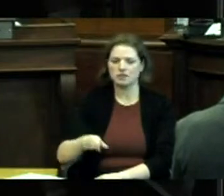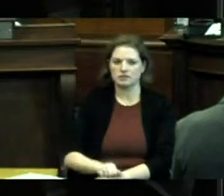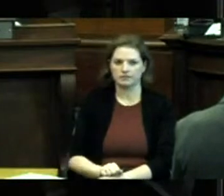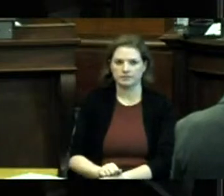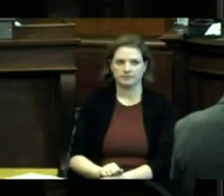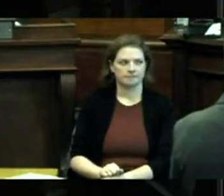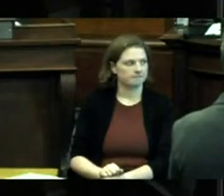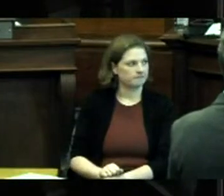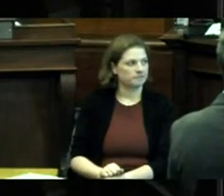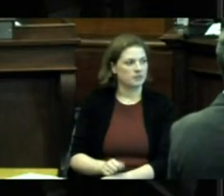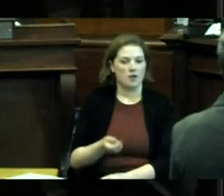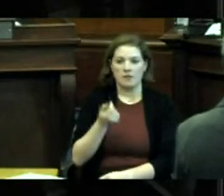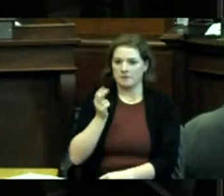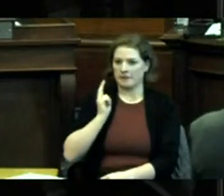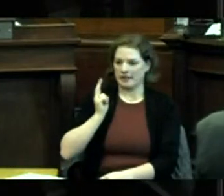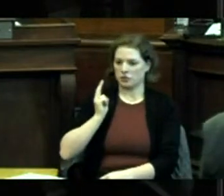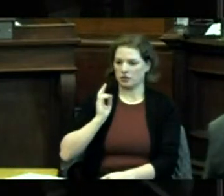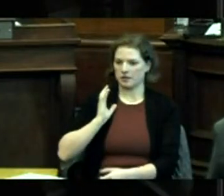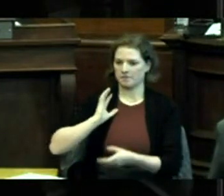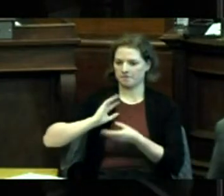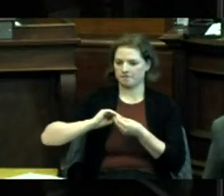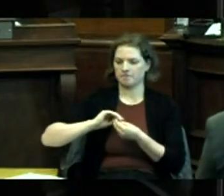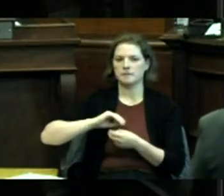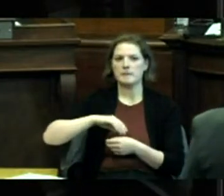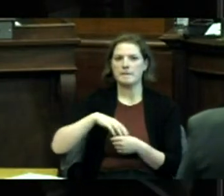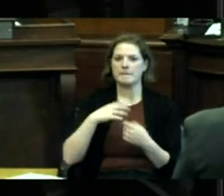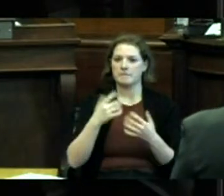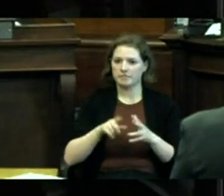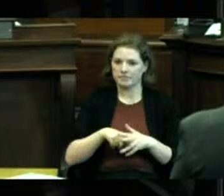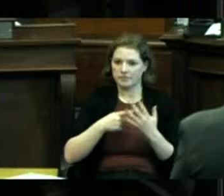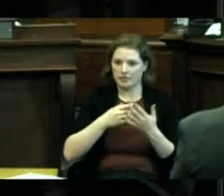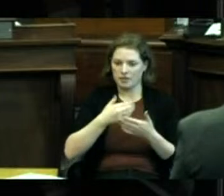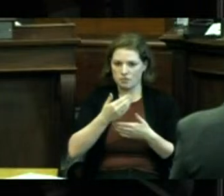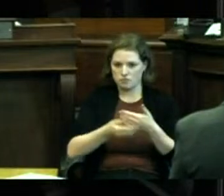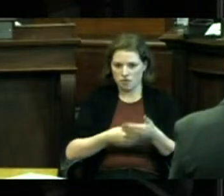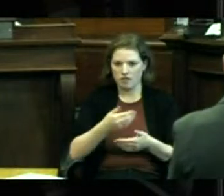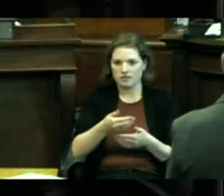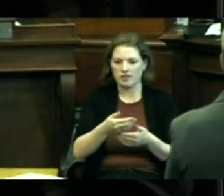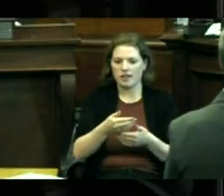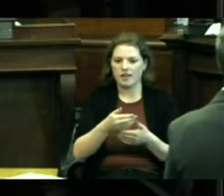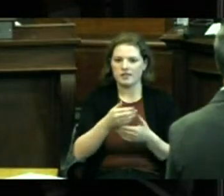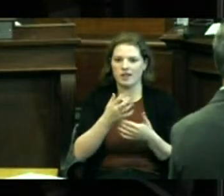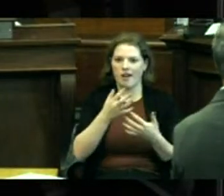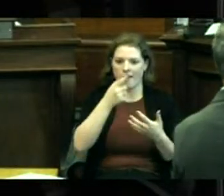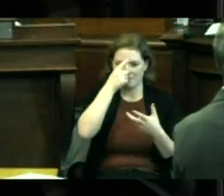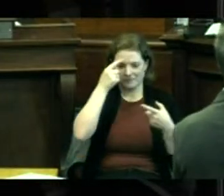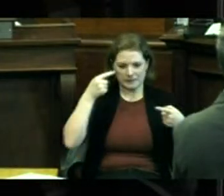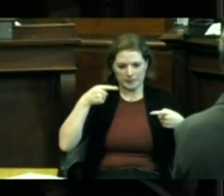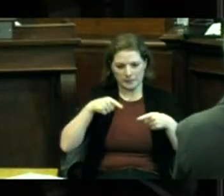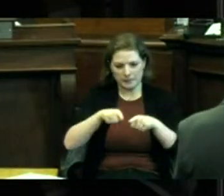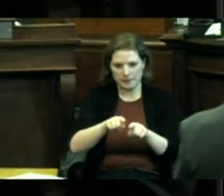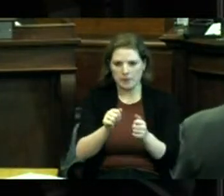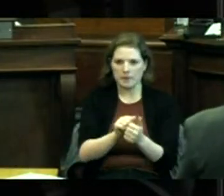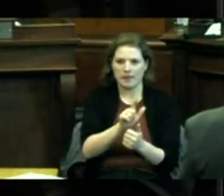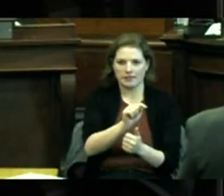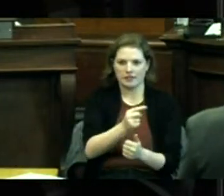by November of 2035. So a little